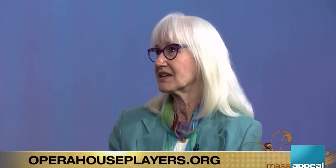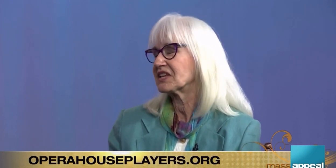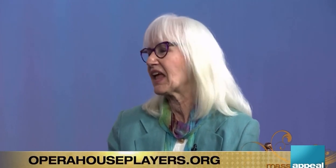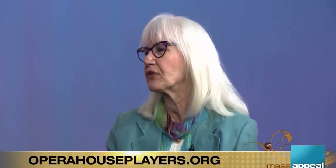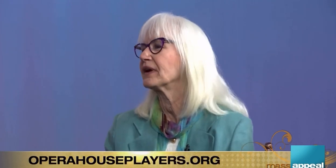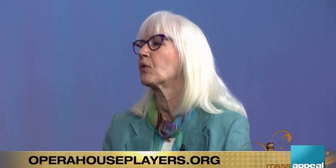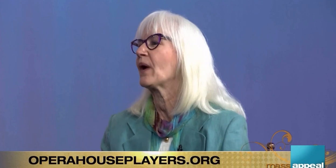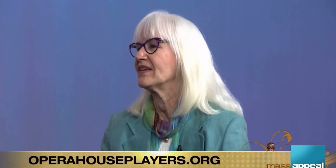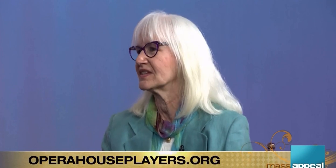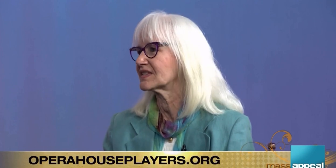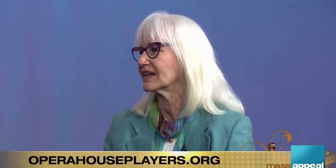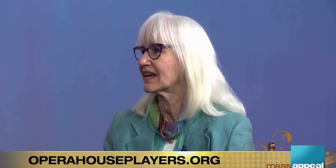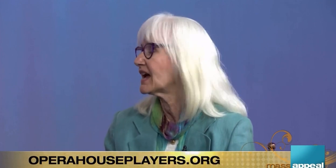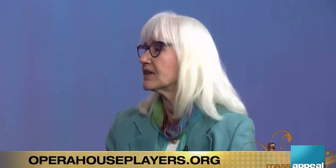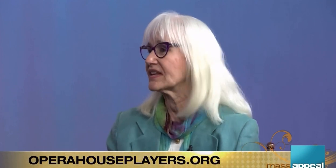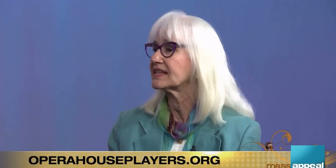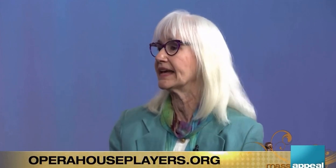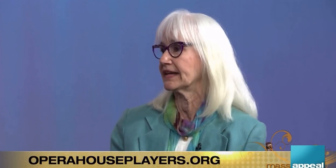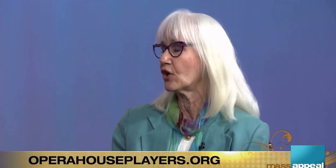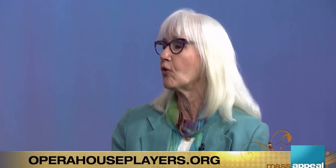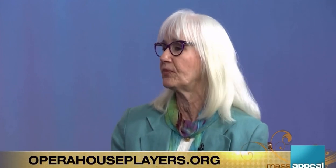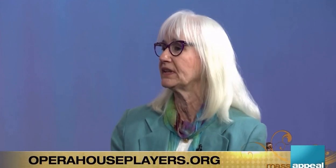together in a way that's kind of exciting and hopefully